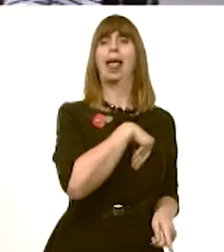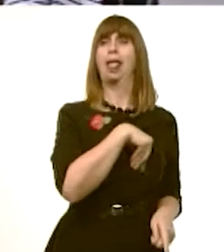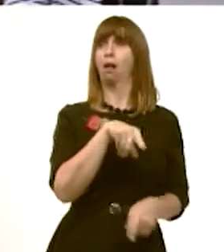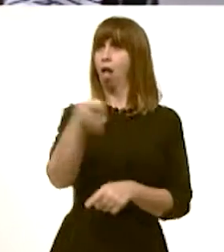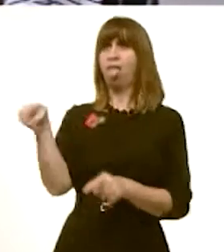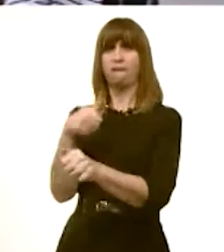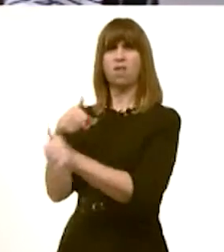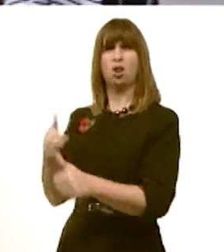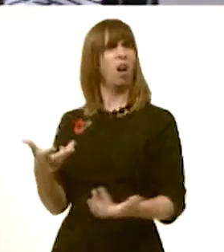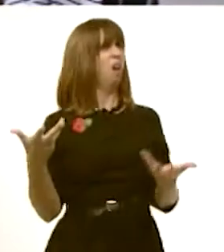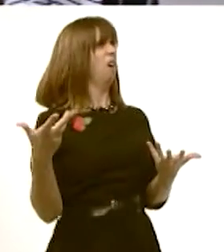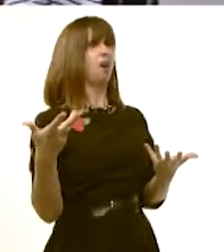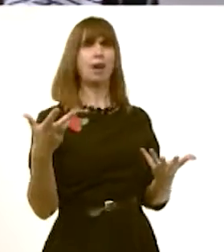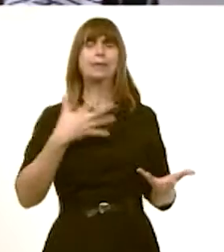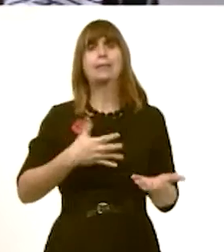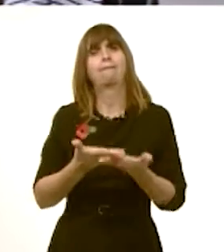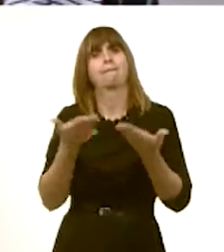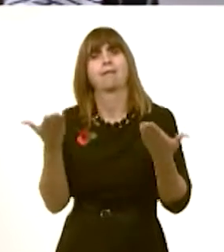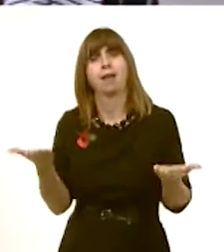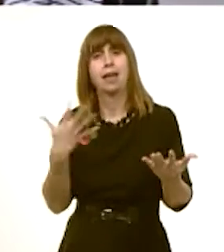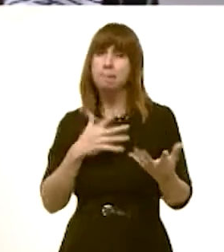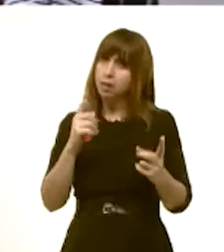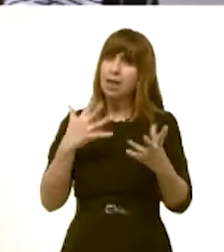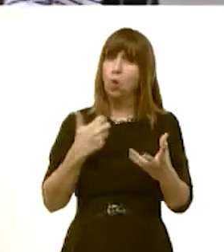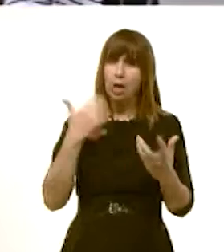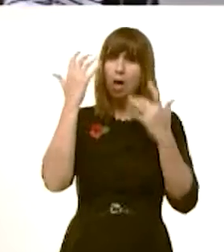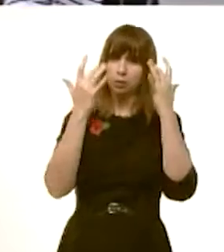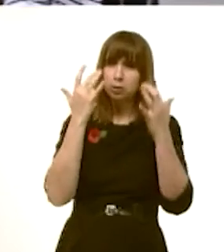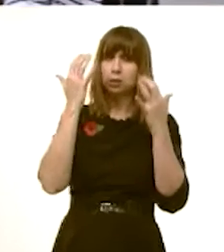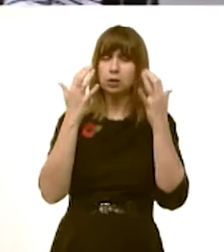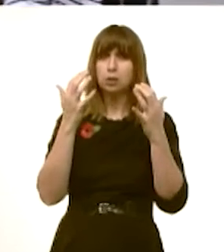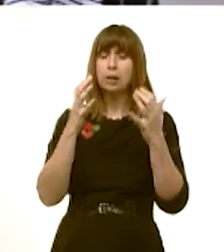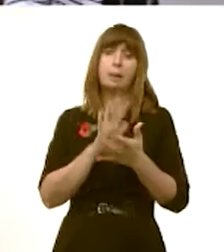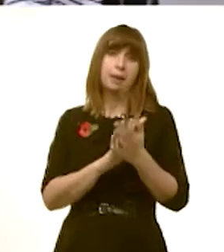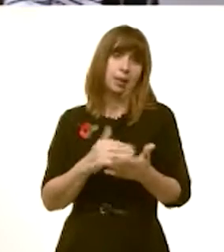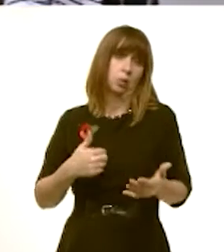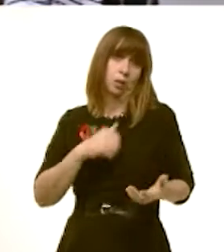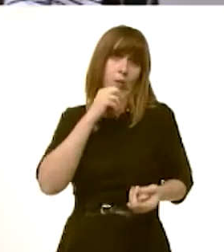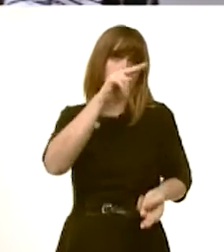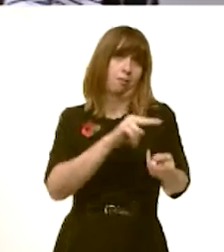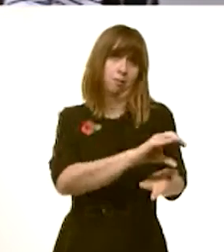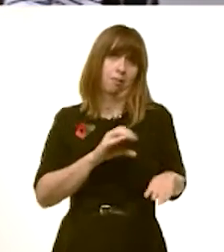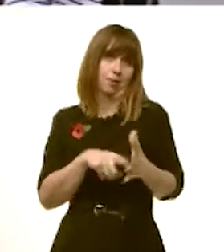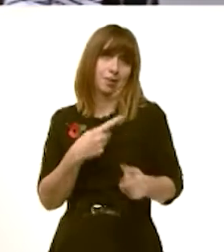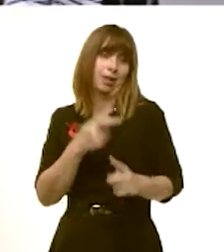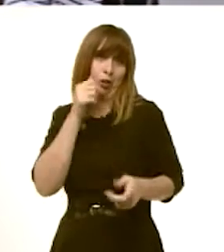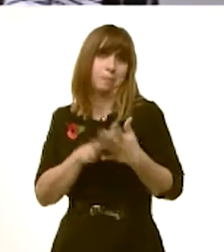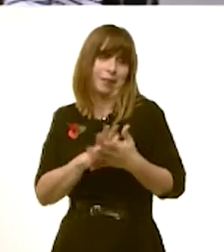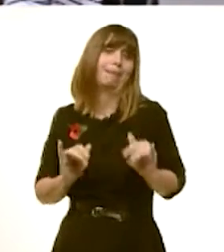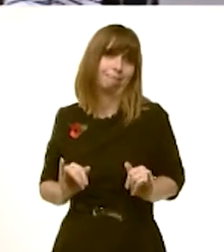But it is a drop in the ocean compared to what the UK Government could do. Y Llywydd / The Presiding Officer: Thank you, First Minister. Y Llywydd / The Presiding Officer: Good afternoon, everyone. The National Assembly for Wales is now in session. Y Llywydd / The Presiding Officer: The first item this afternoon is questions to the First Minister, and question 1 is Mick Antoniw. Mick Antoniw: 1. Will the First Minister make a statement on the state of industrial relations in Wales?